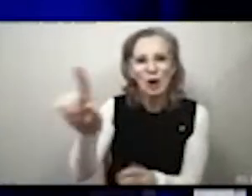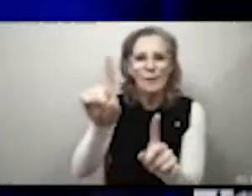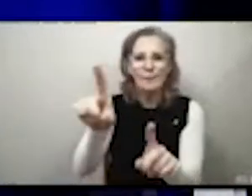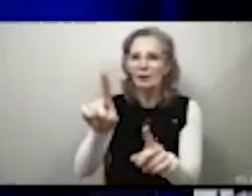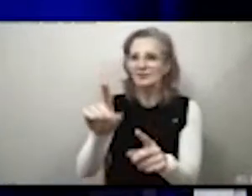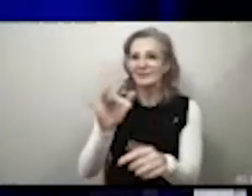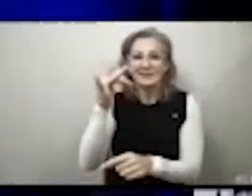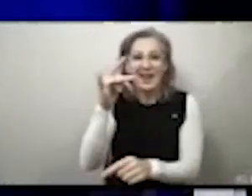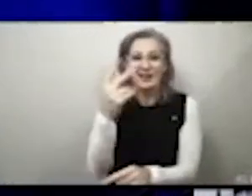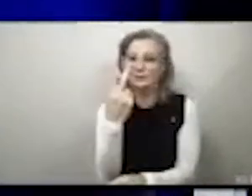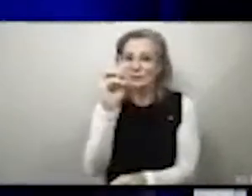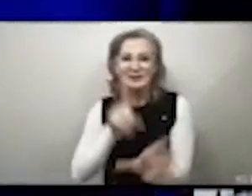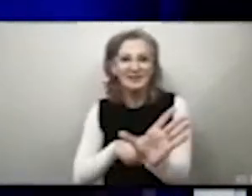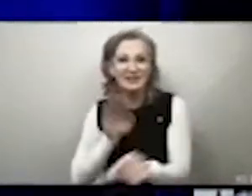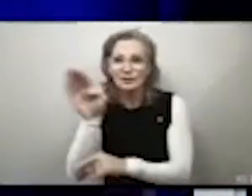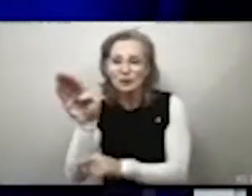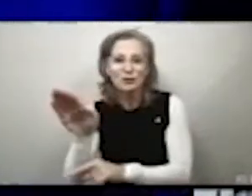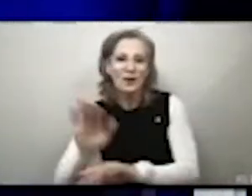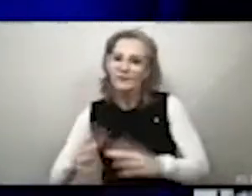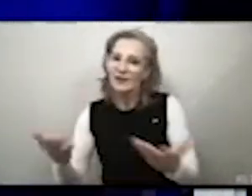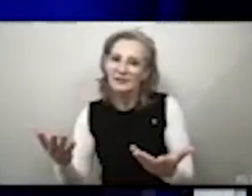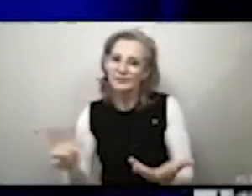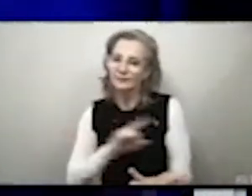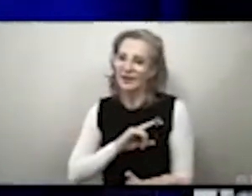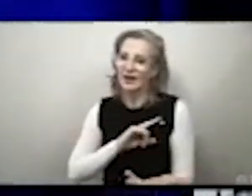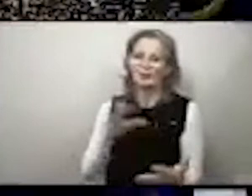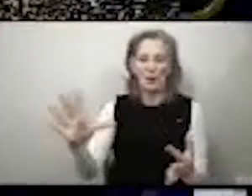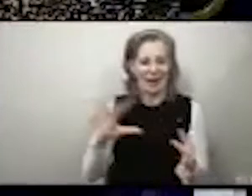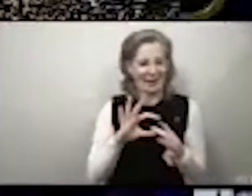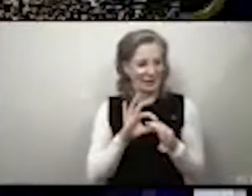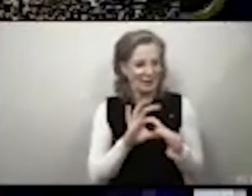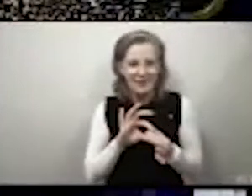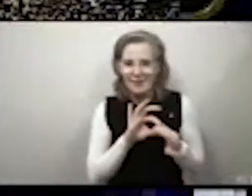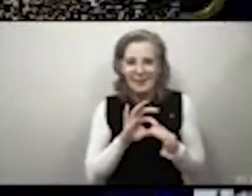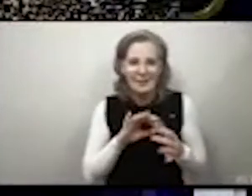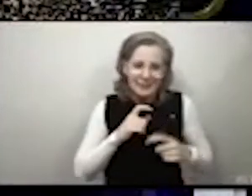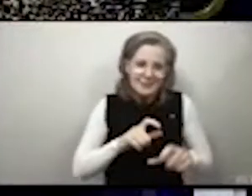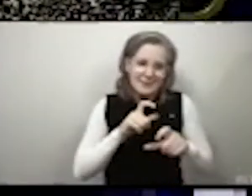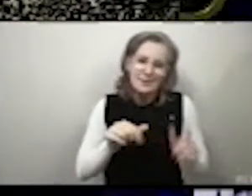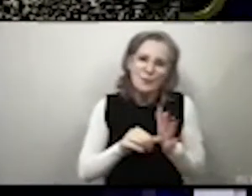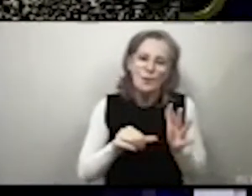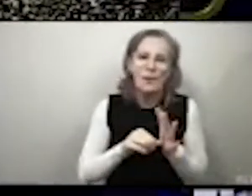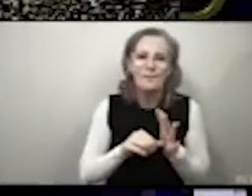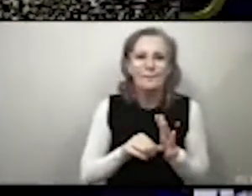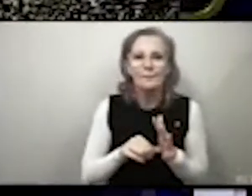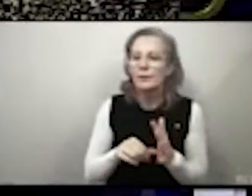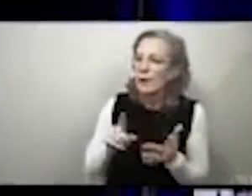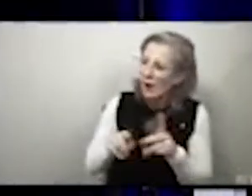And that's why we're partly in this kind of sustainability problem. And if you're looking for a positive outcome from the horrors of last two years, thinking in